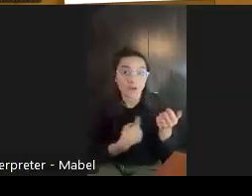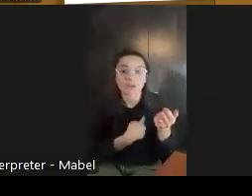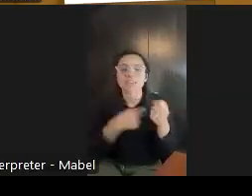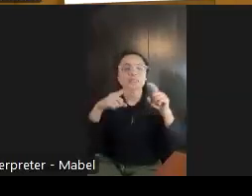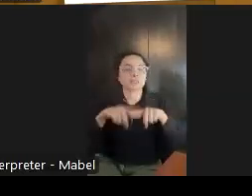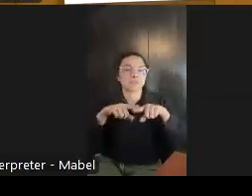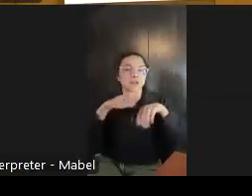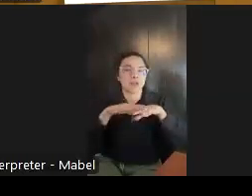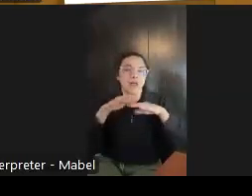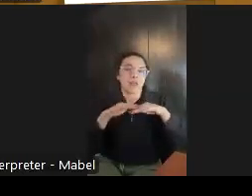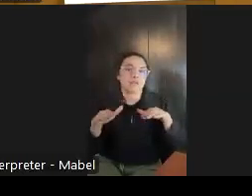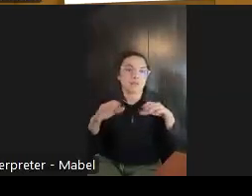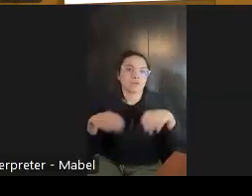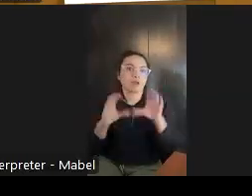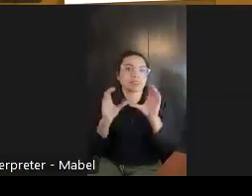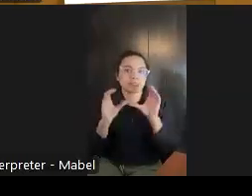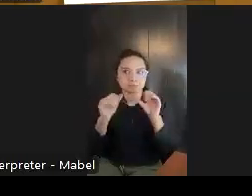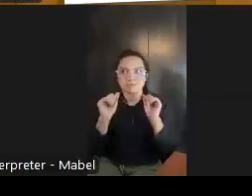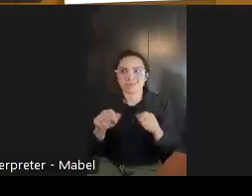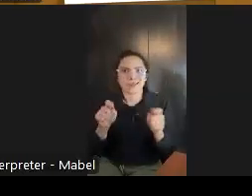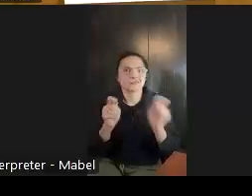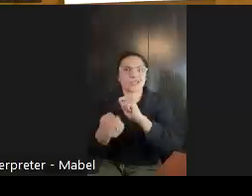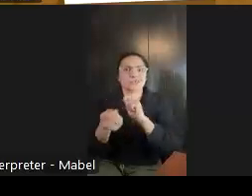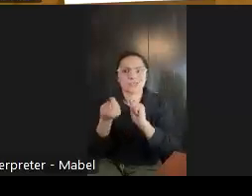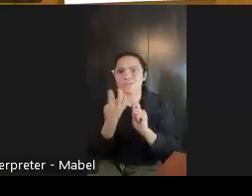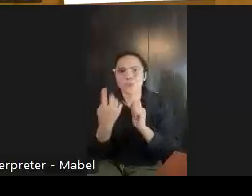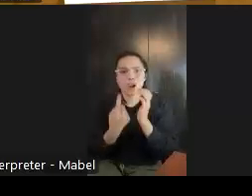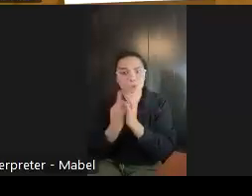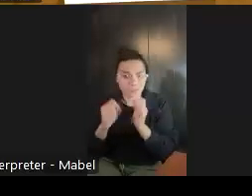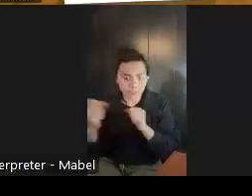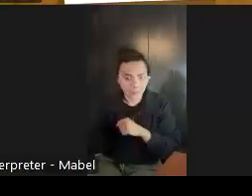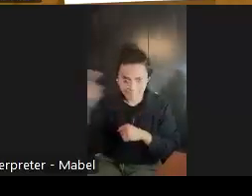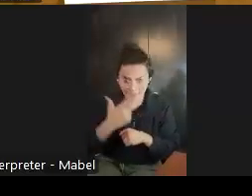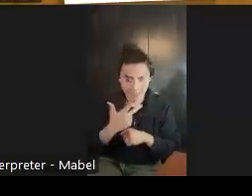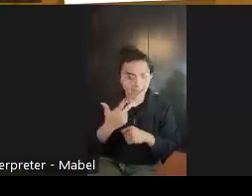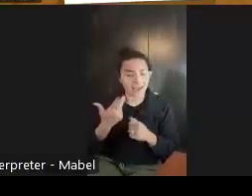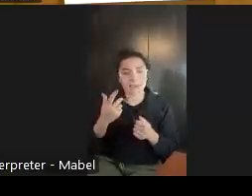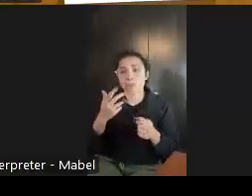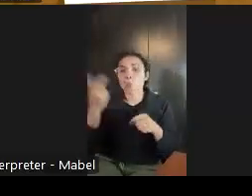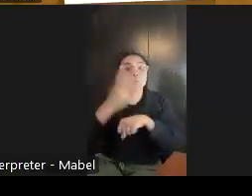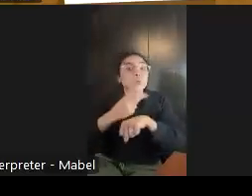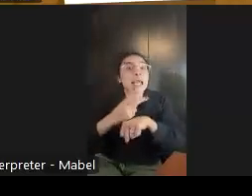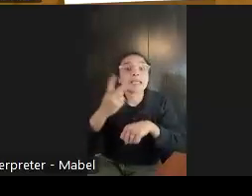can change in few hours they can come back or they can come back in two days or or it can or we can